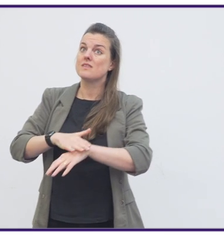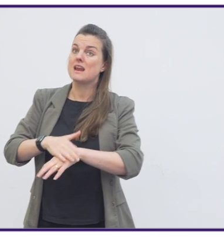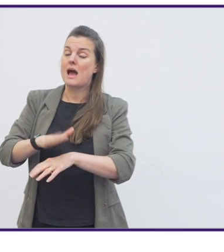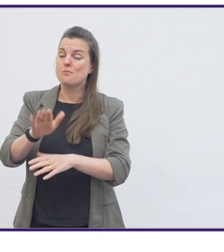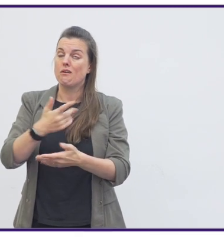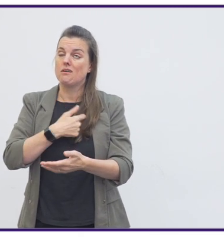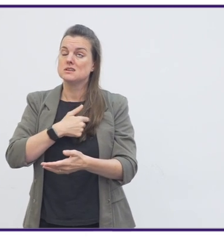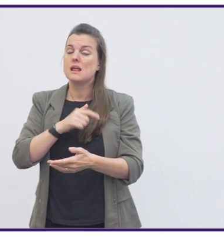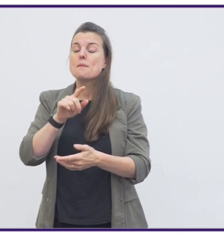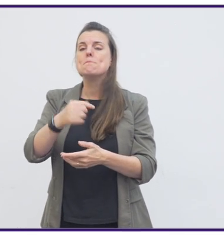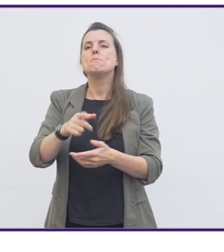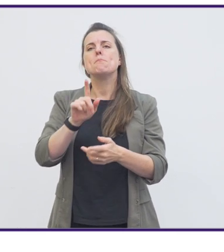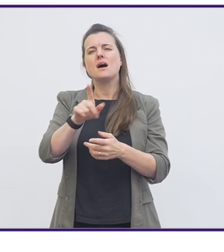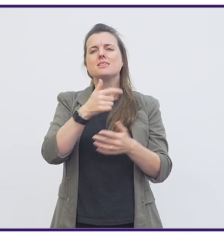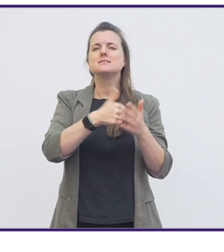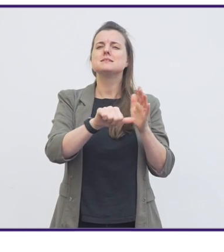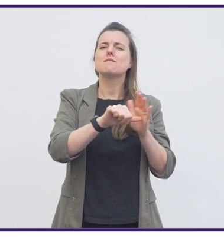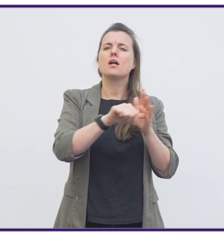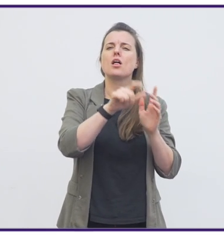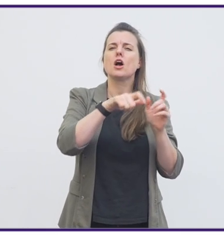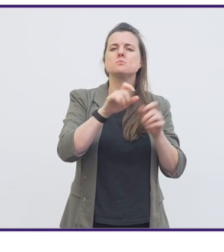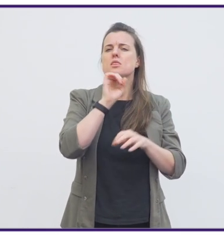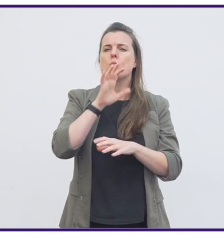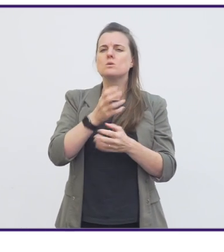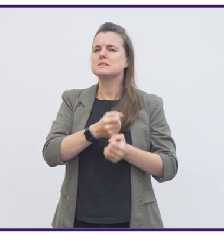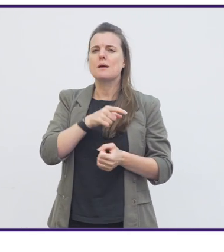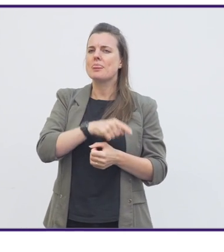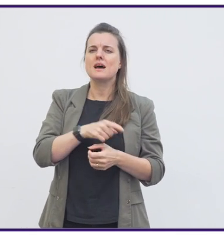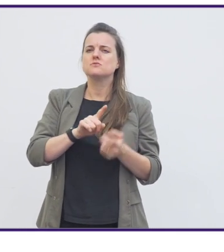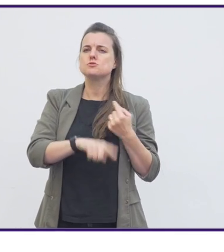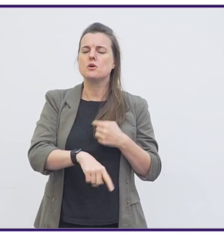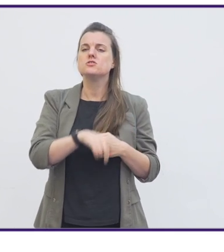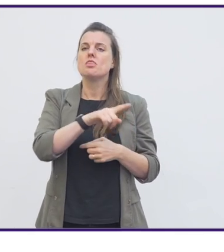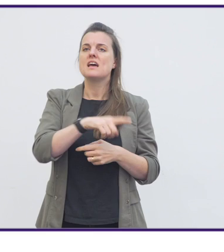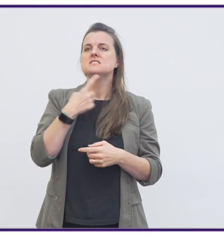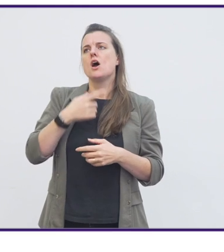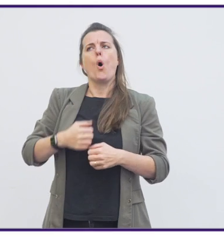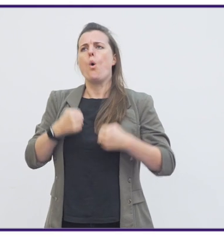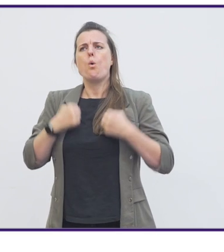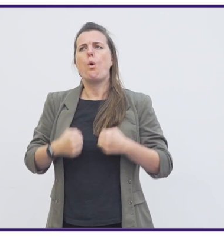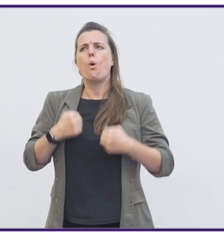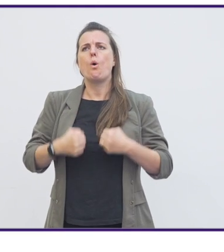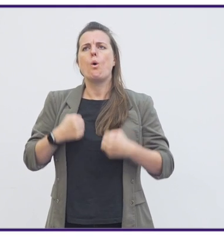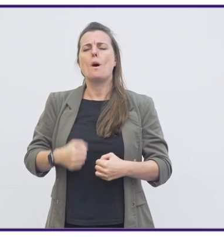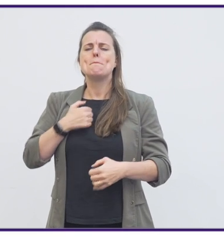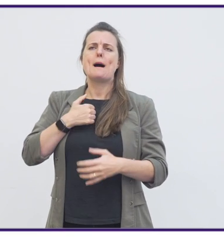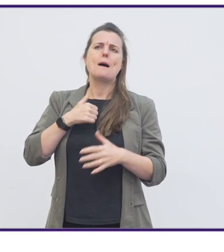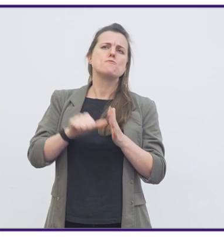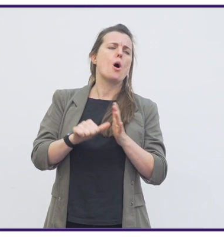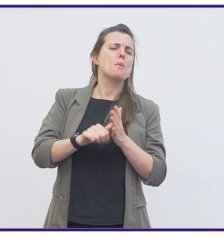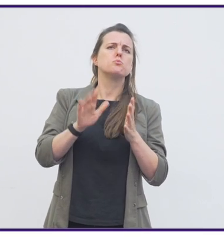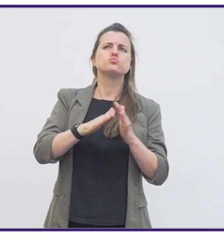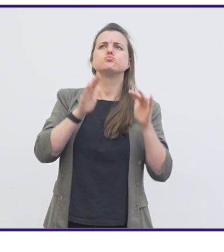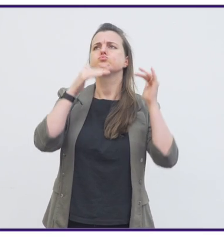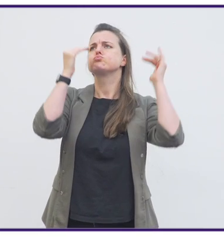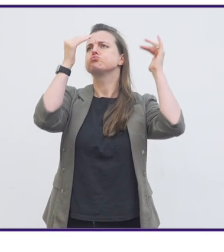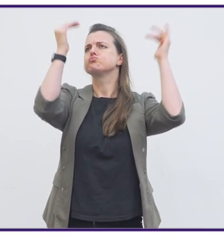but there are always difficult customers who could not accept the answer. They insist their problems are way too advanced for something as basic as a restart.